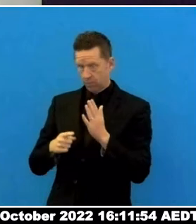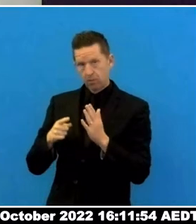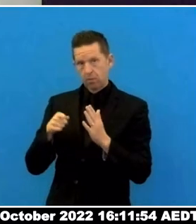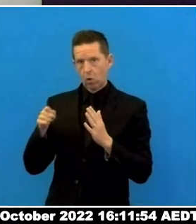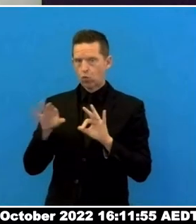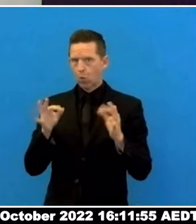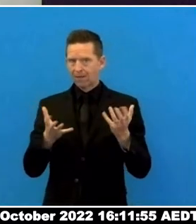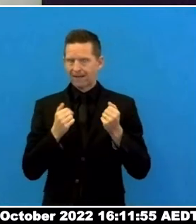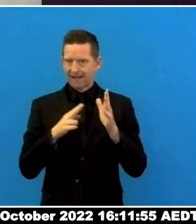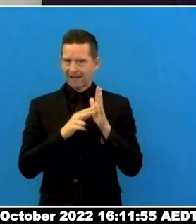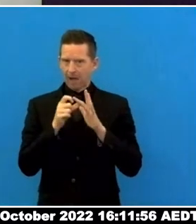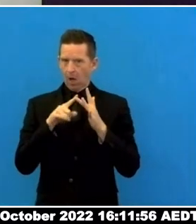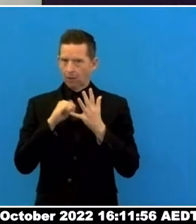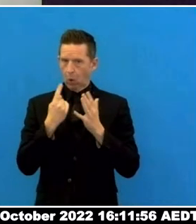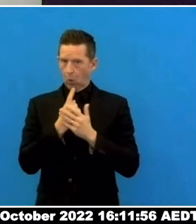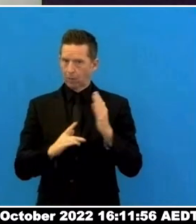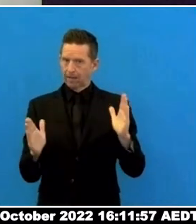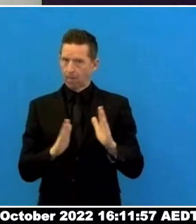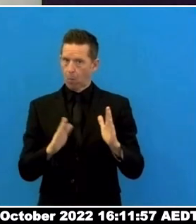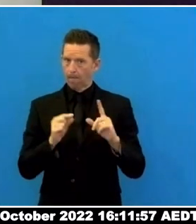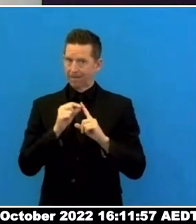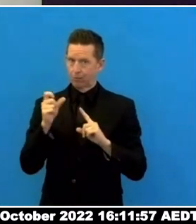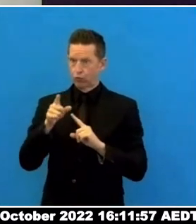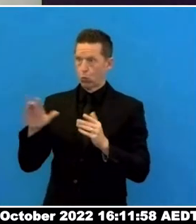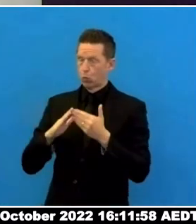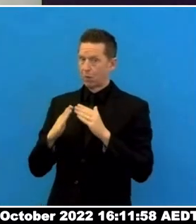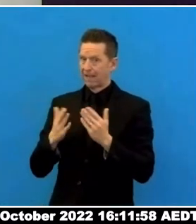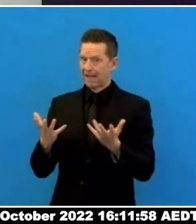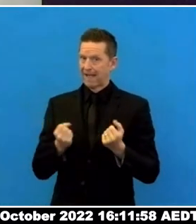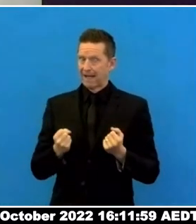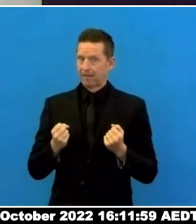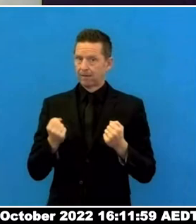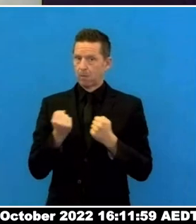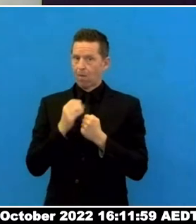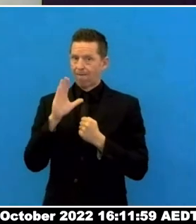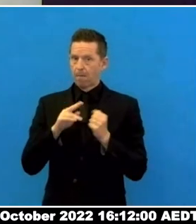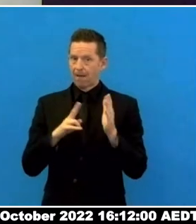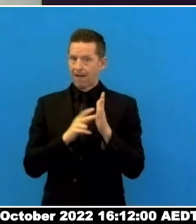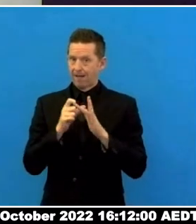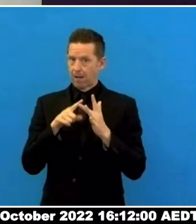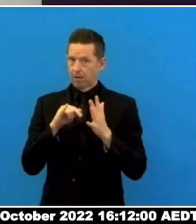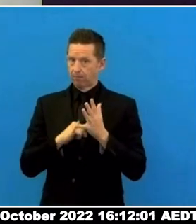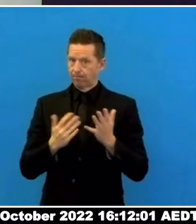Only a small proportion of the community with people with disability uses the NDIS.